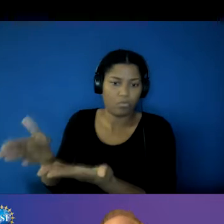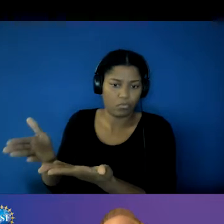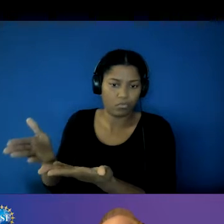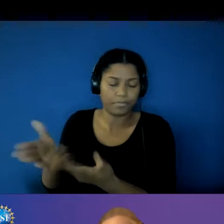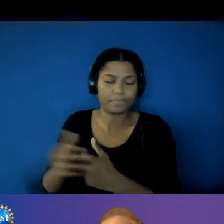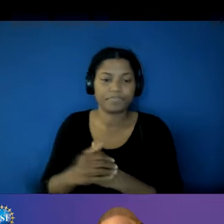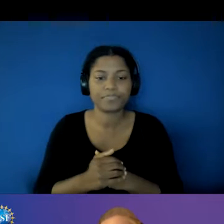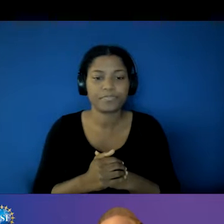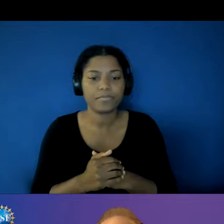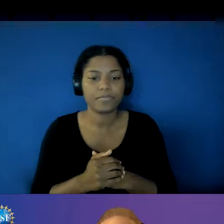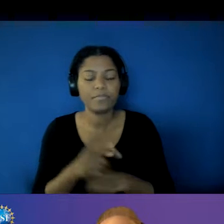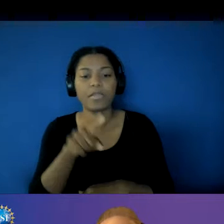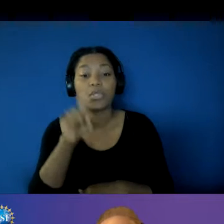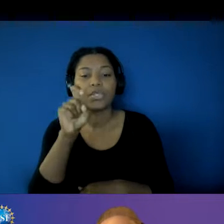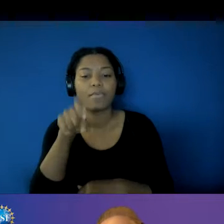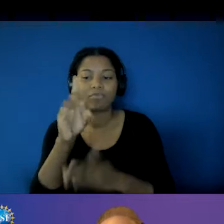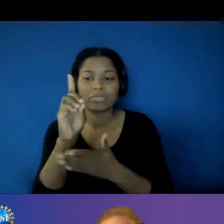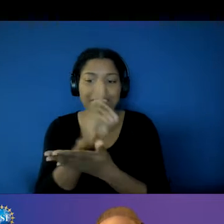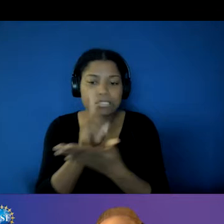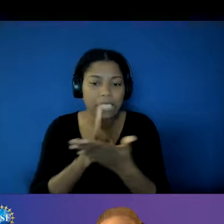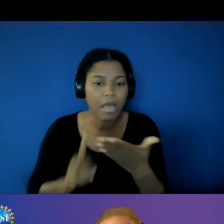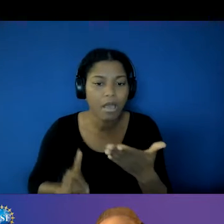So, you have to design what you're planning to,